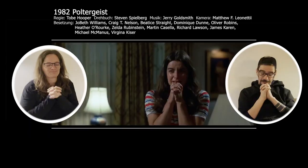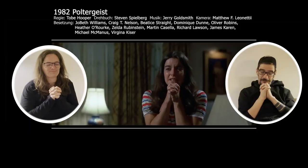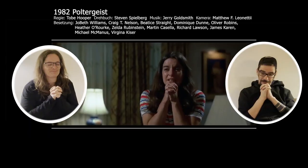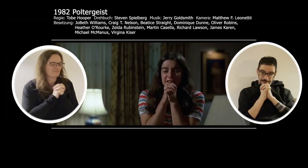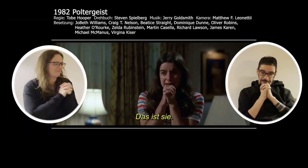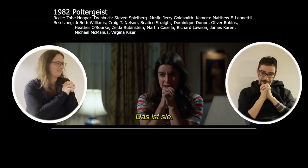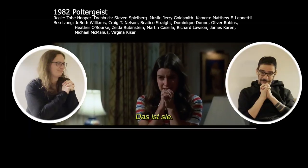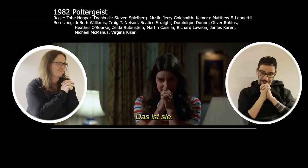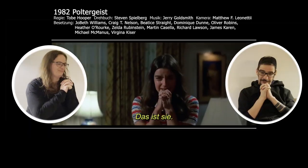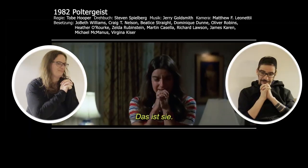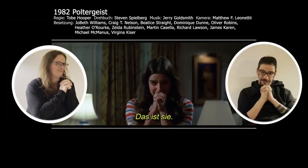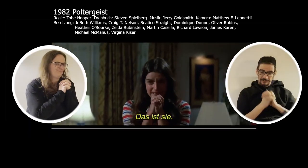Now let us all pray together.